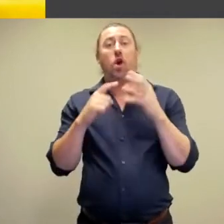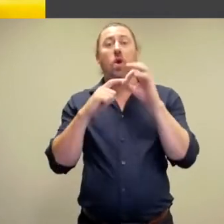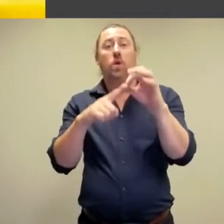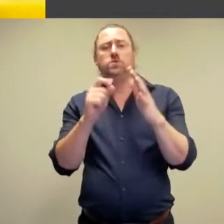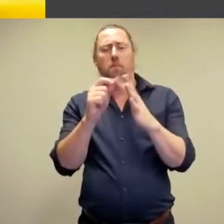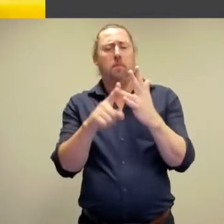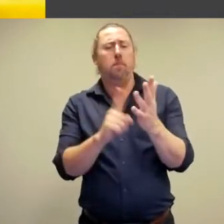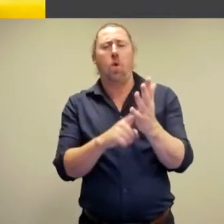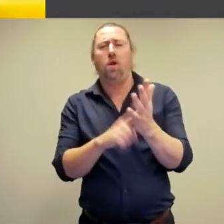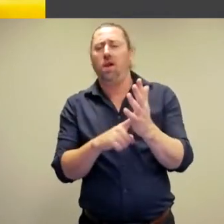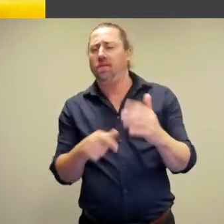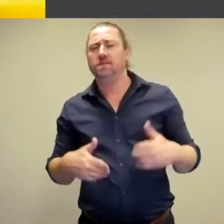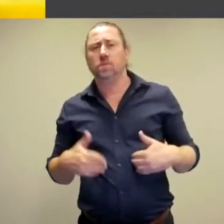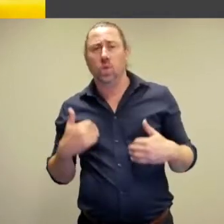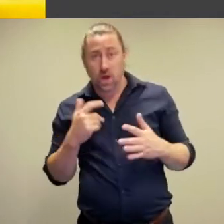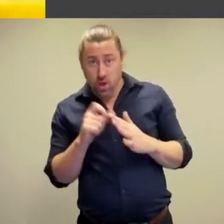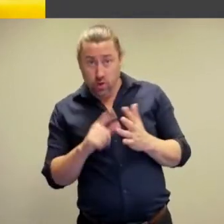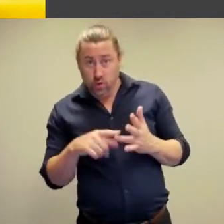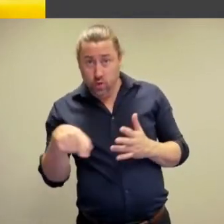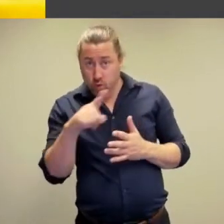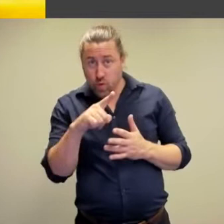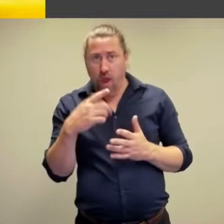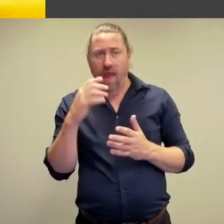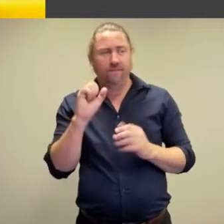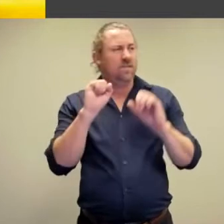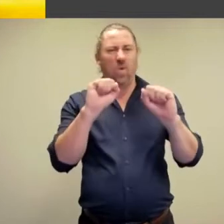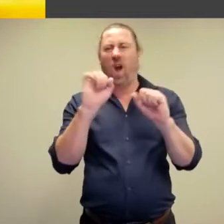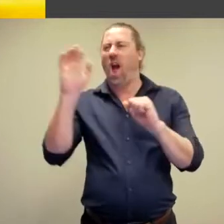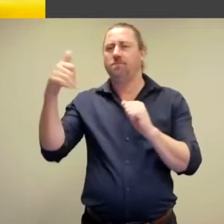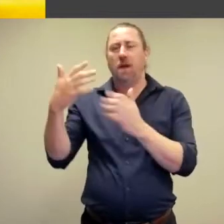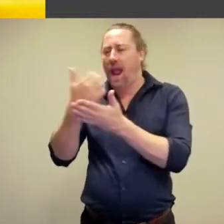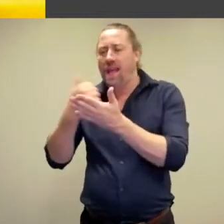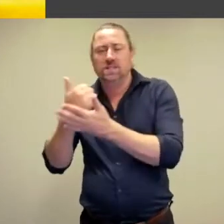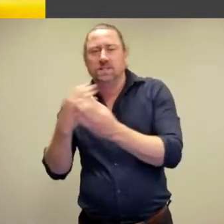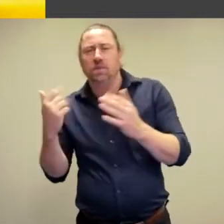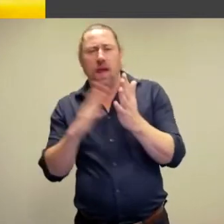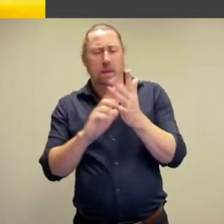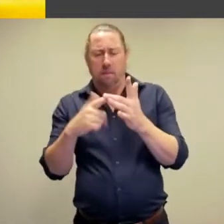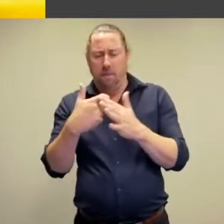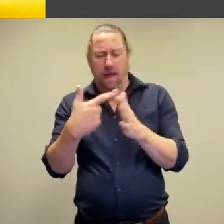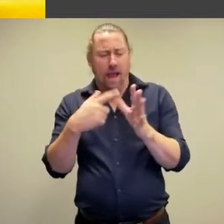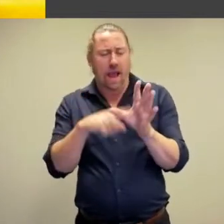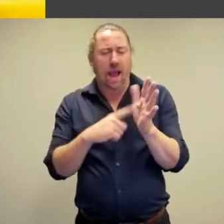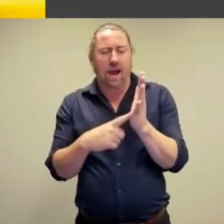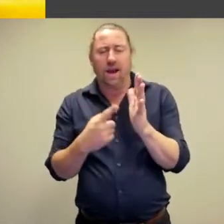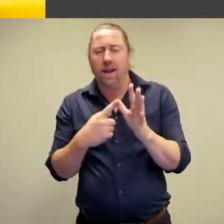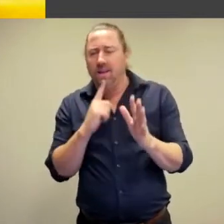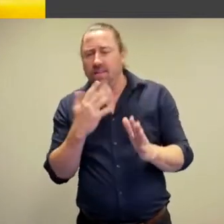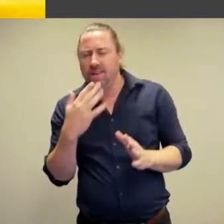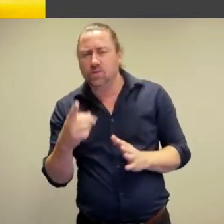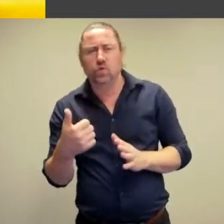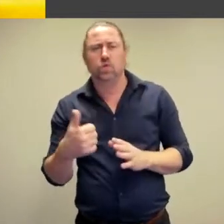is, do you collect anything?